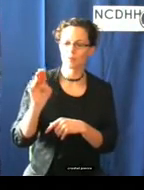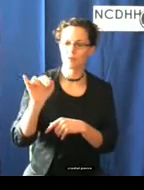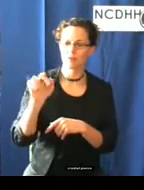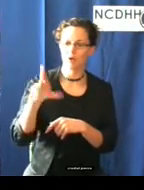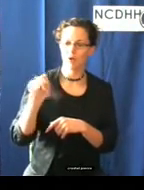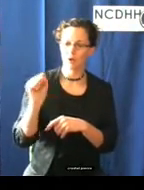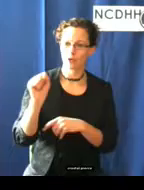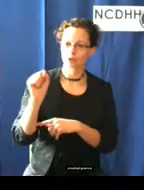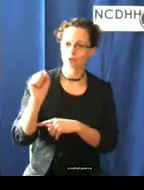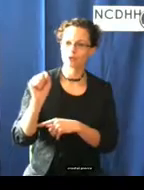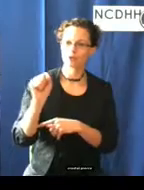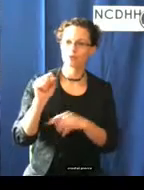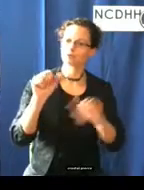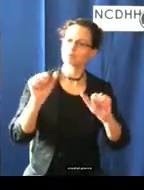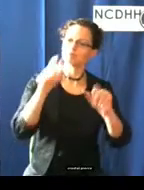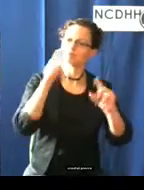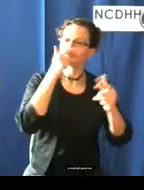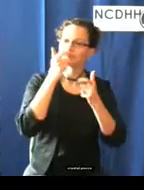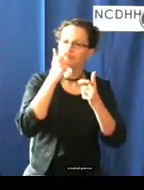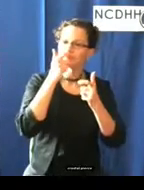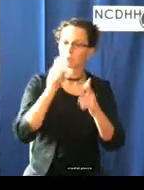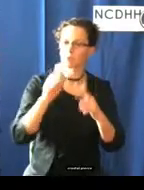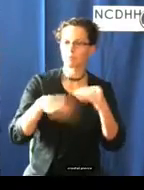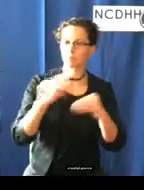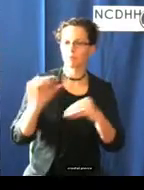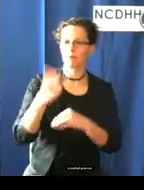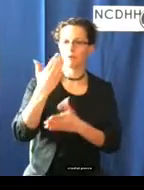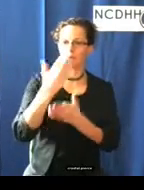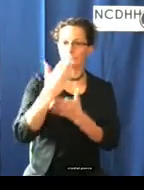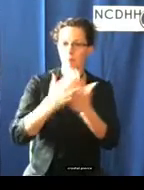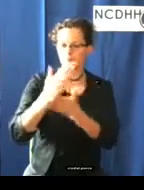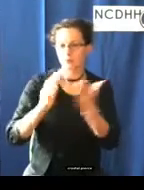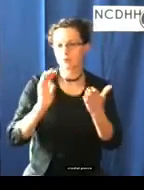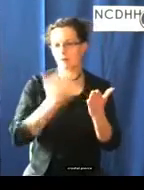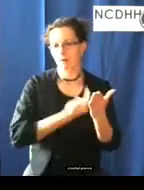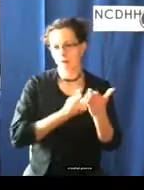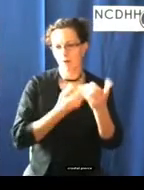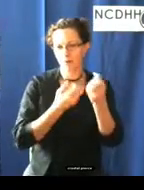PROVIDE YOU WITH THE TOOLS NECESSARY FOR YOU TO EFFECTIVELY ADVOCATE